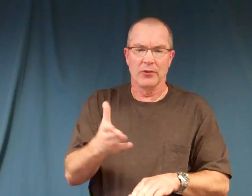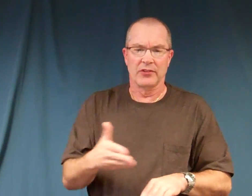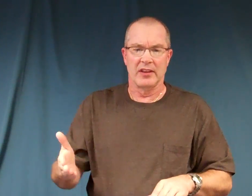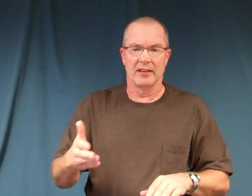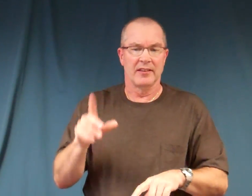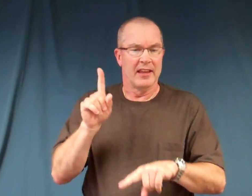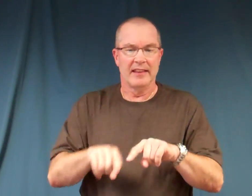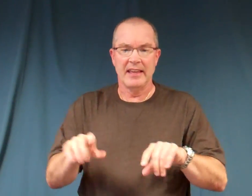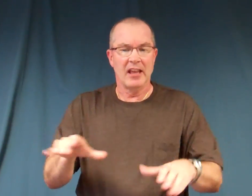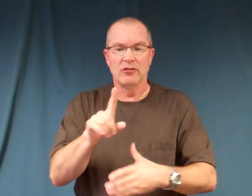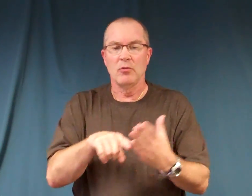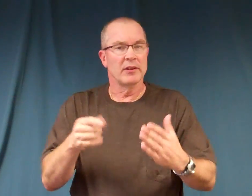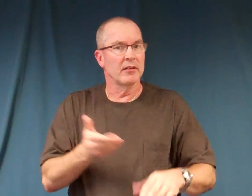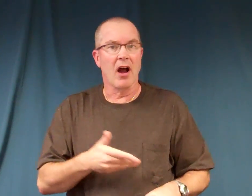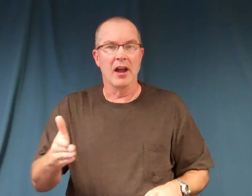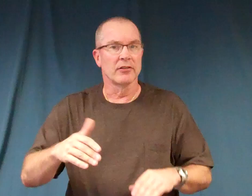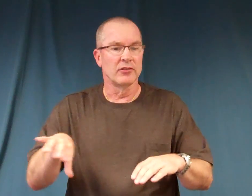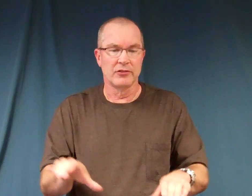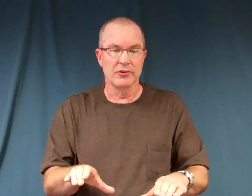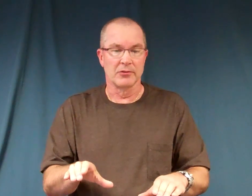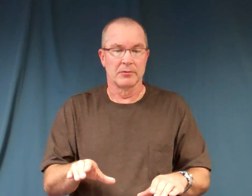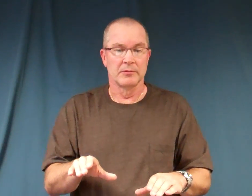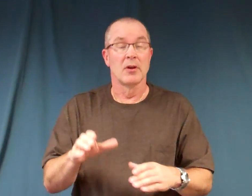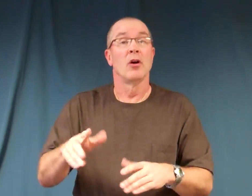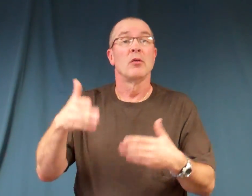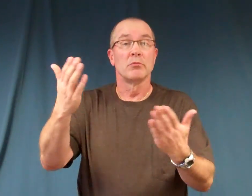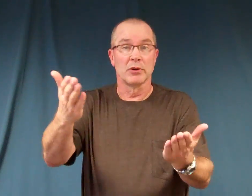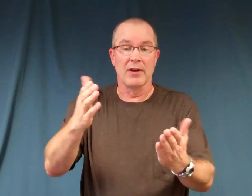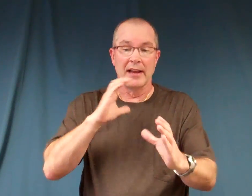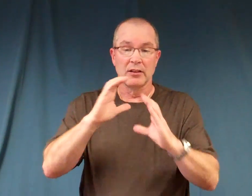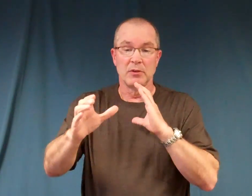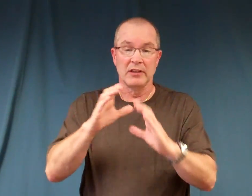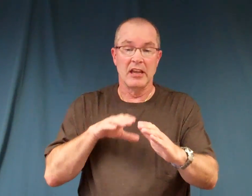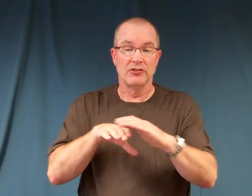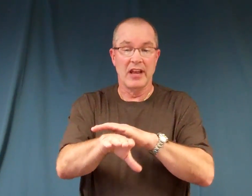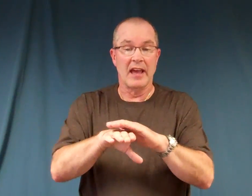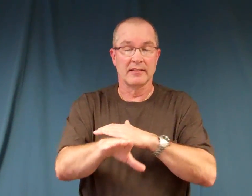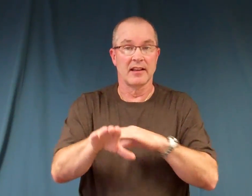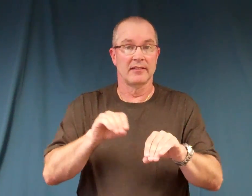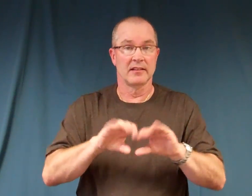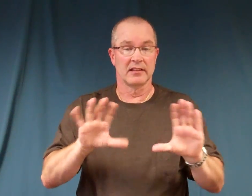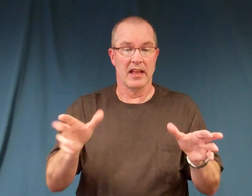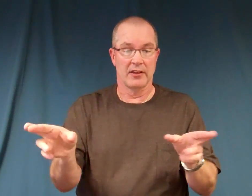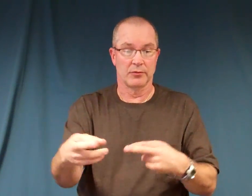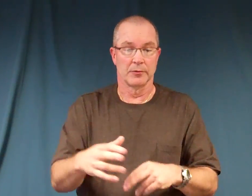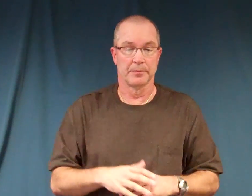those things they can ‘t do what they’re hired to do…provide communication access in the classroom.